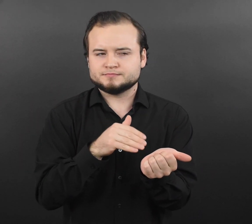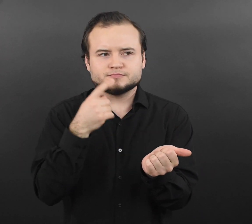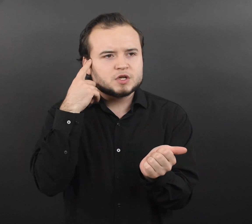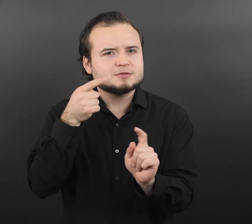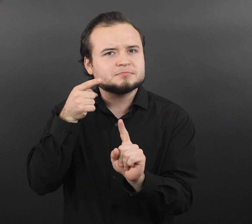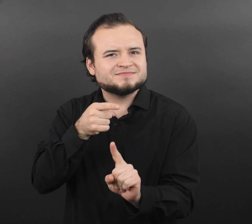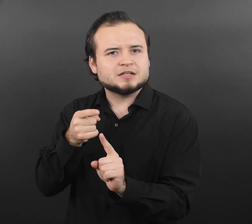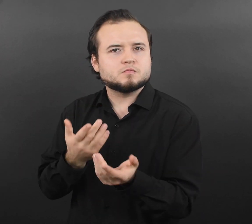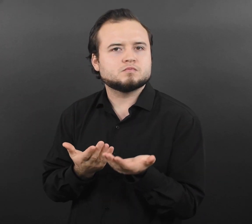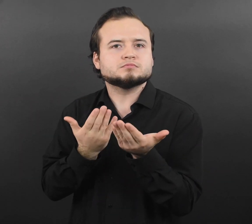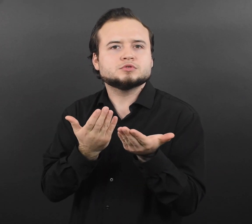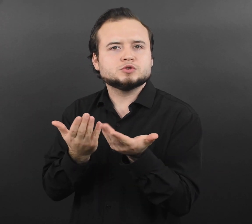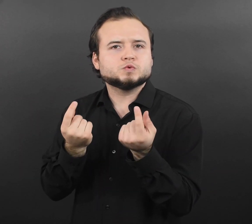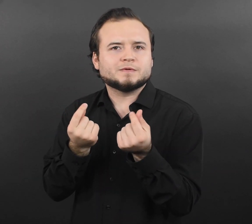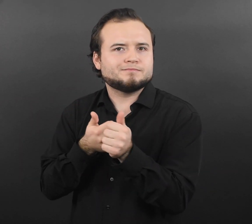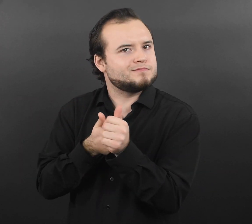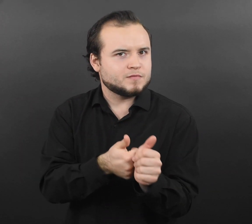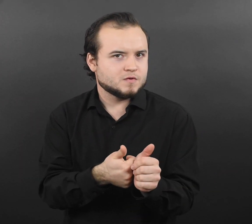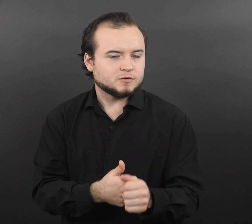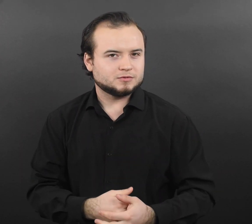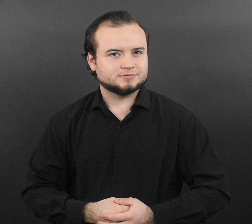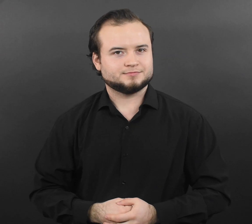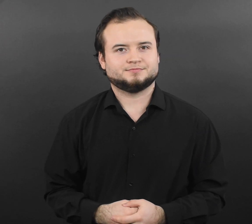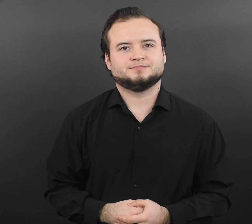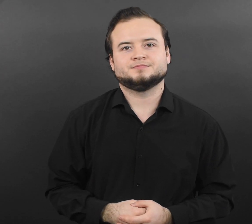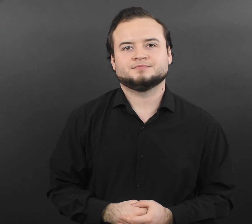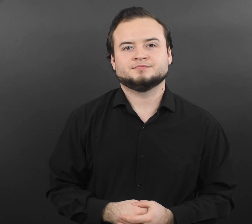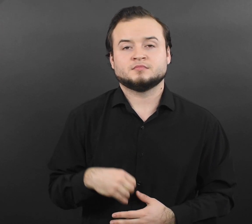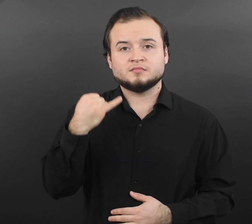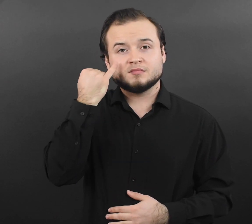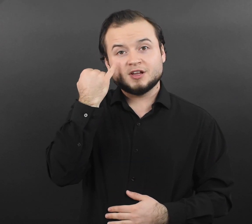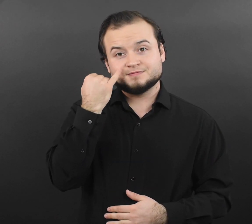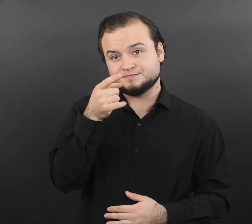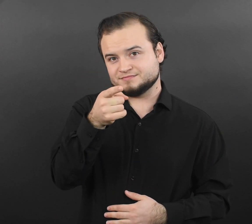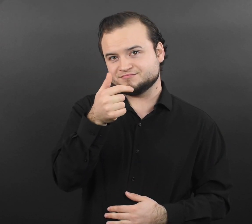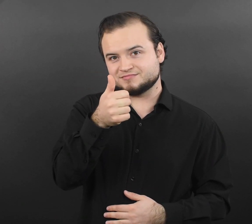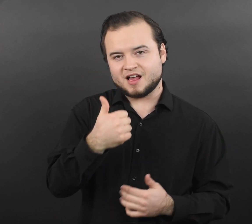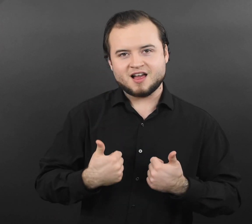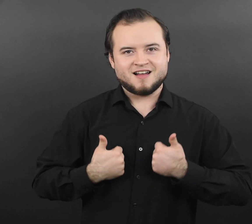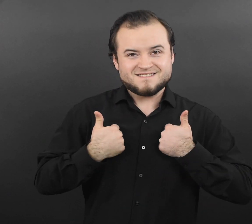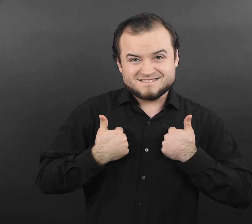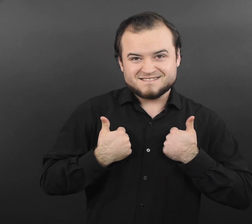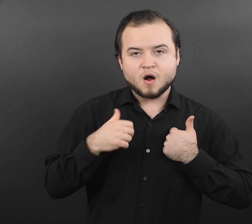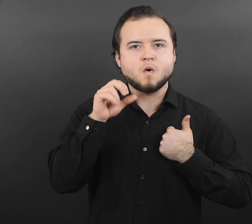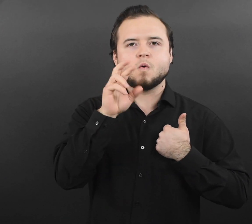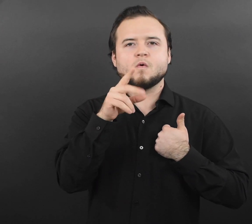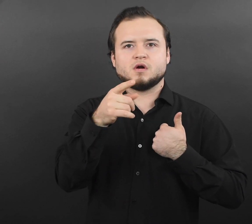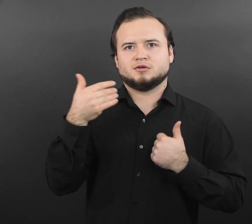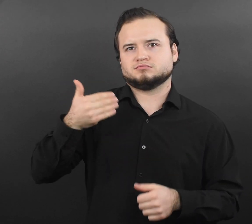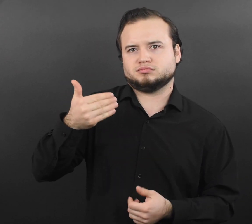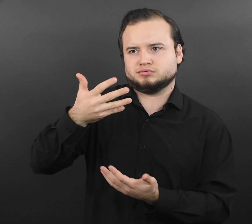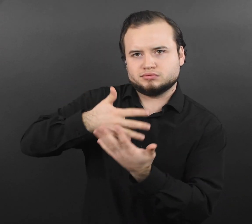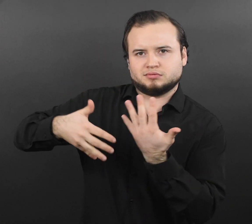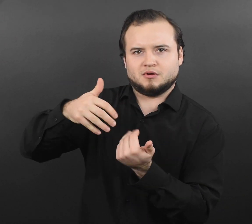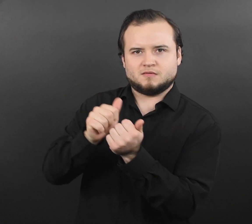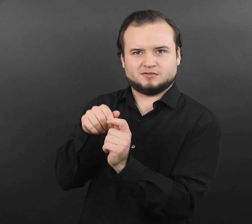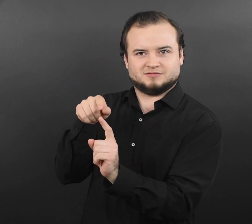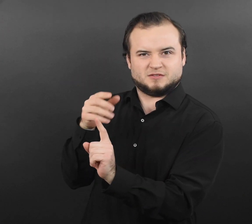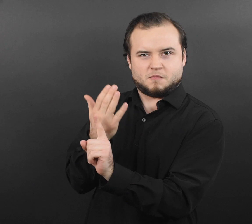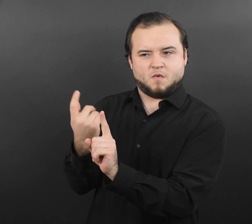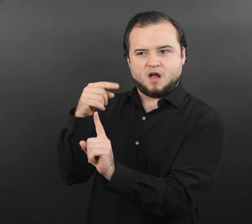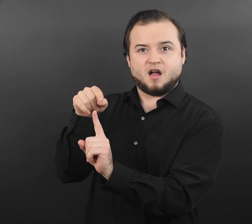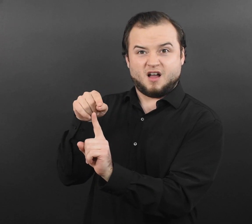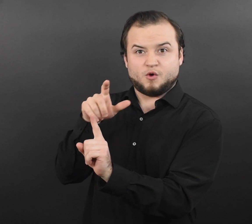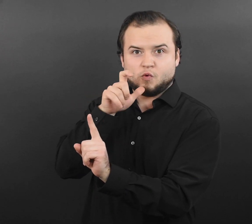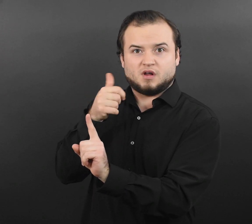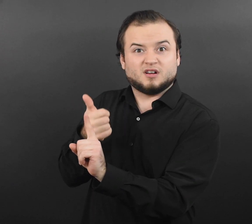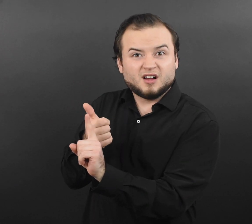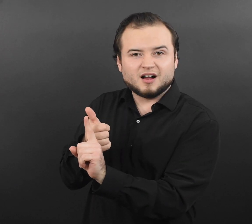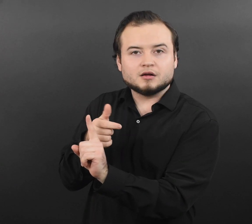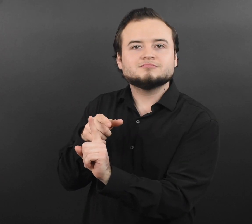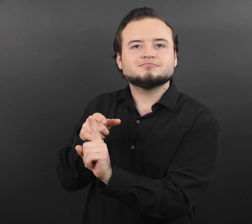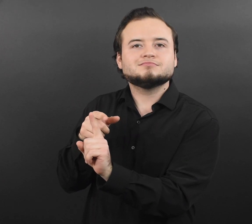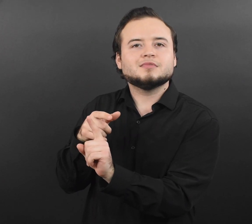care providers for other specific recommendations. o If you live or frequently interact with someone